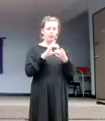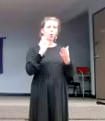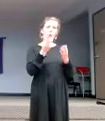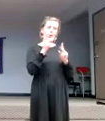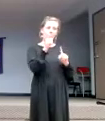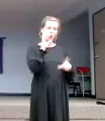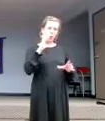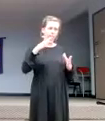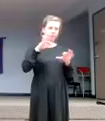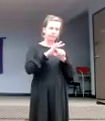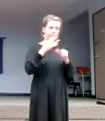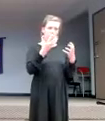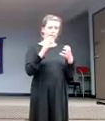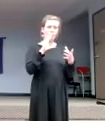will be connected.